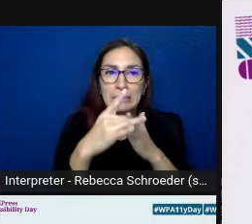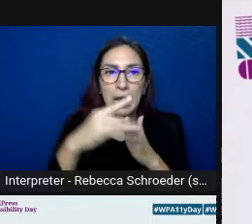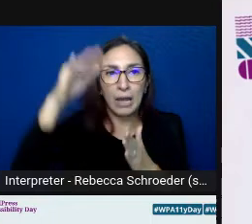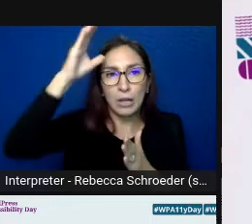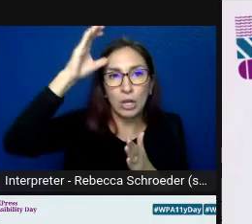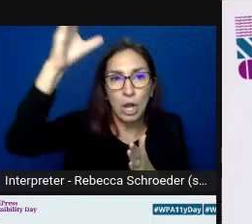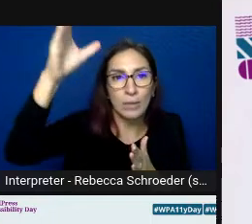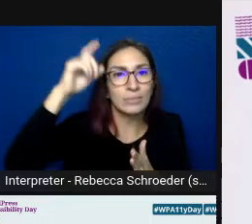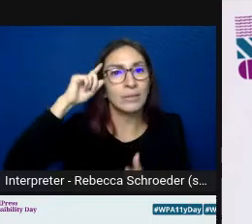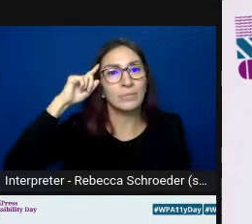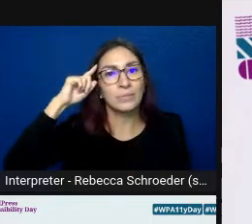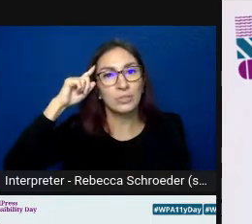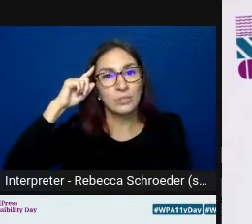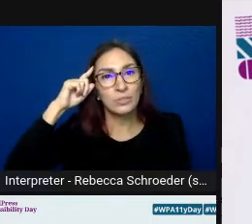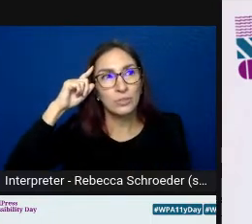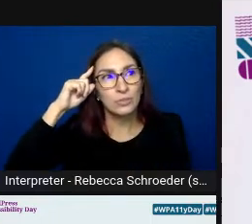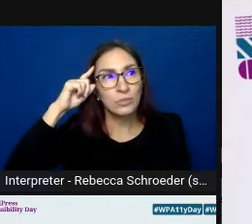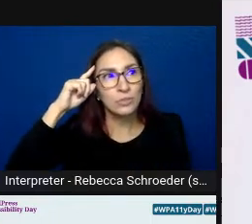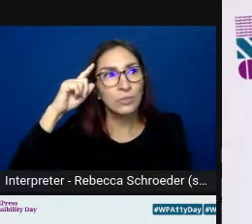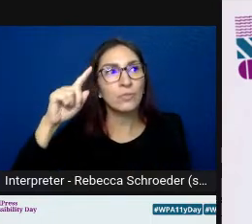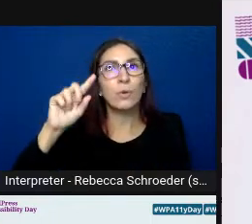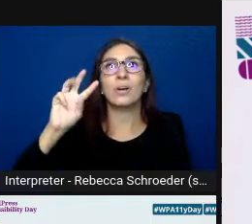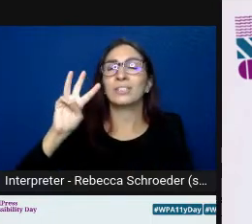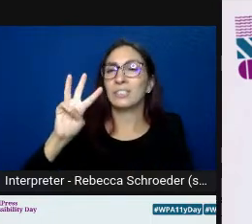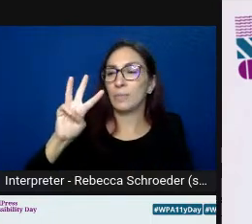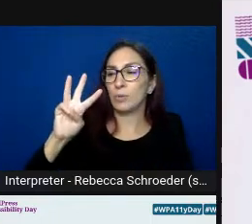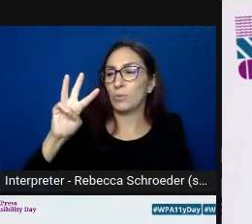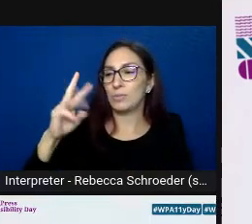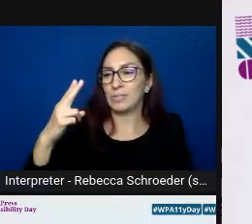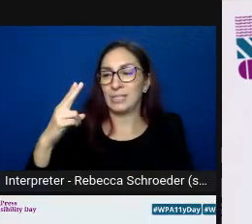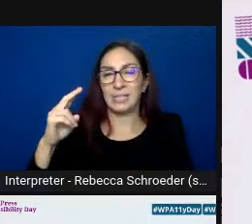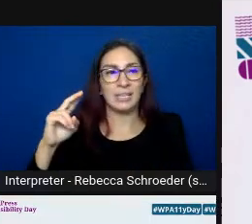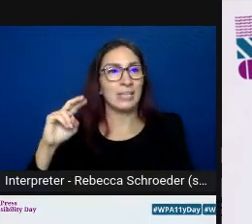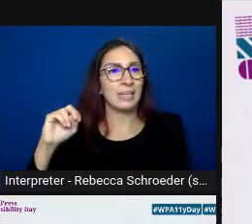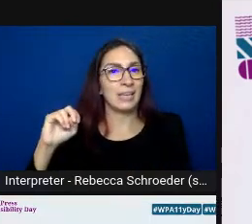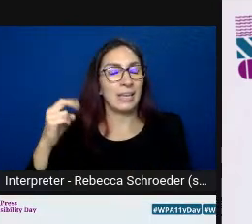as everybody who knows WCAG will know, and Then falling back